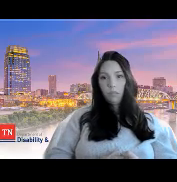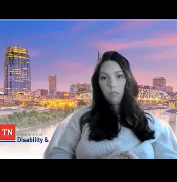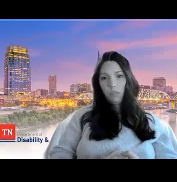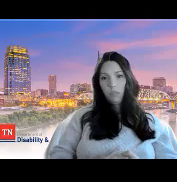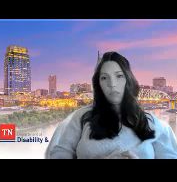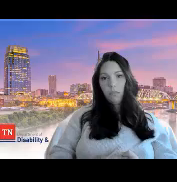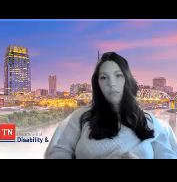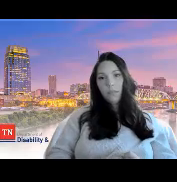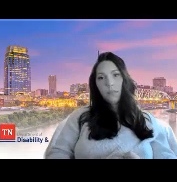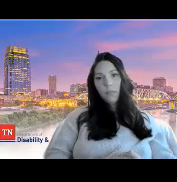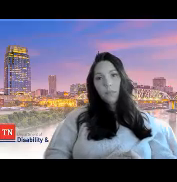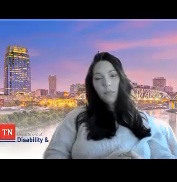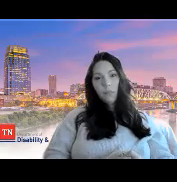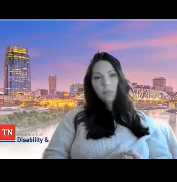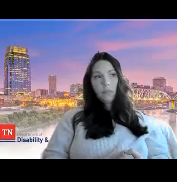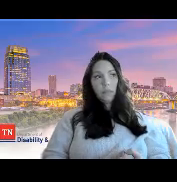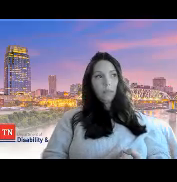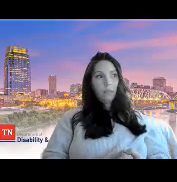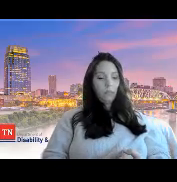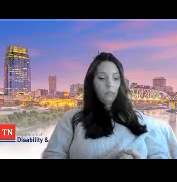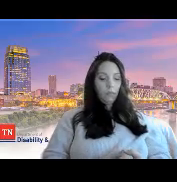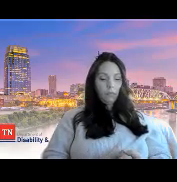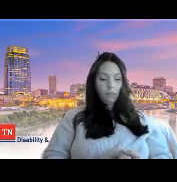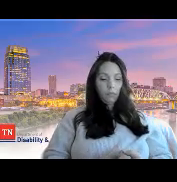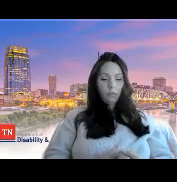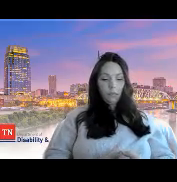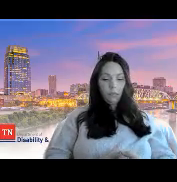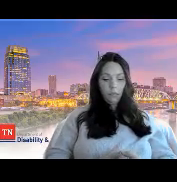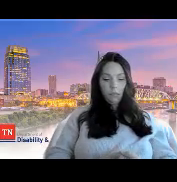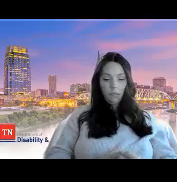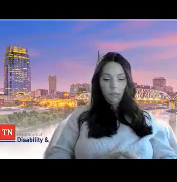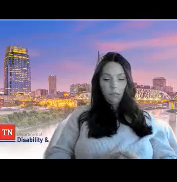You can complete a participant registration form and nutrition screening initiative checklist.